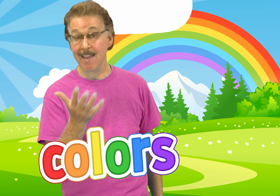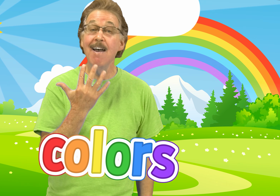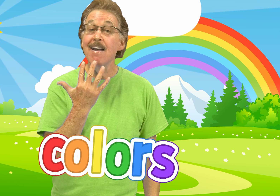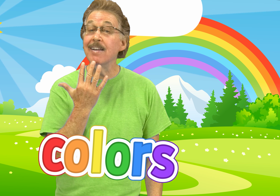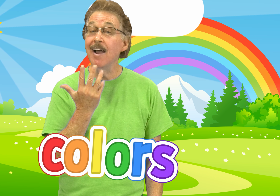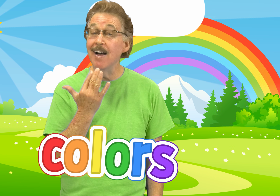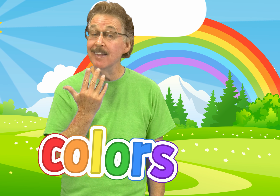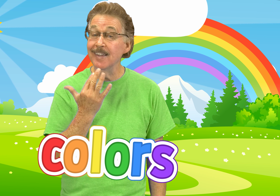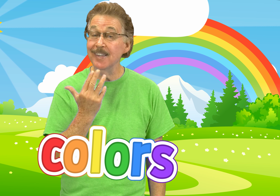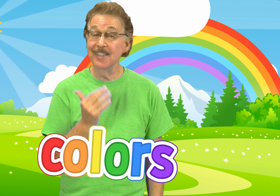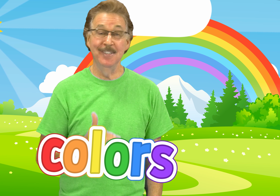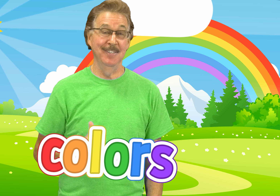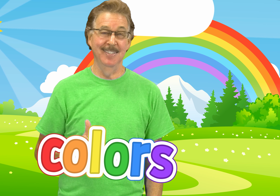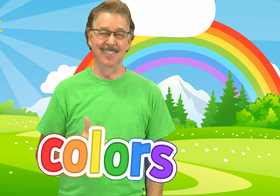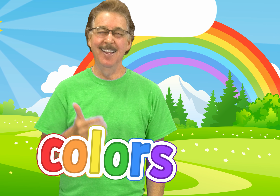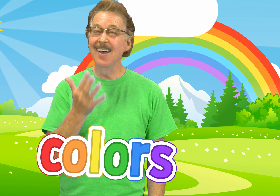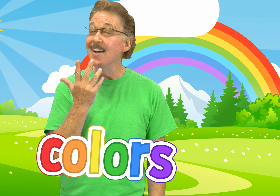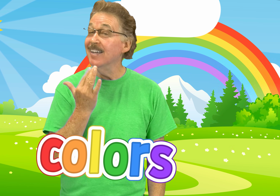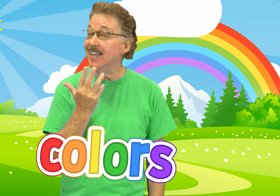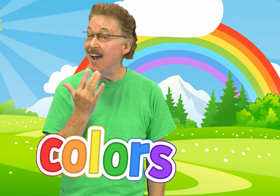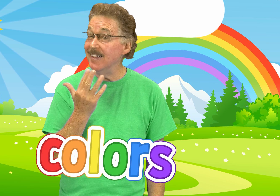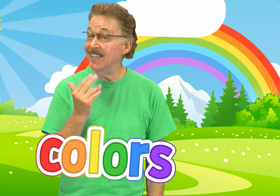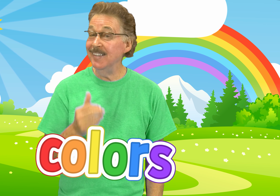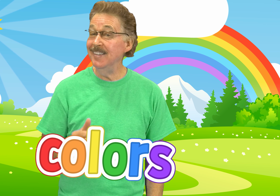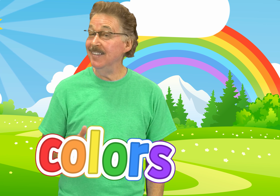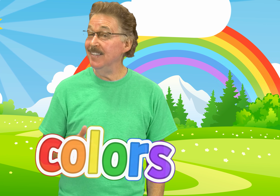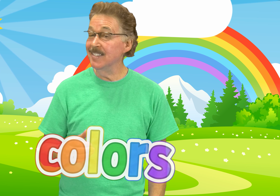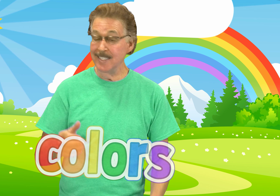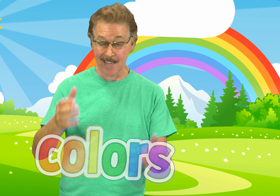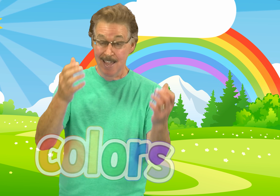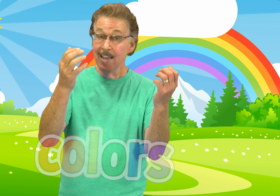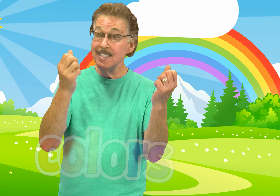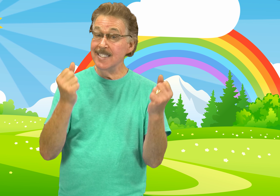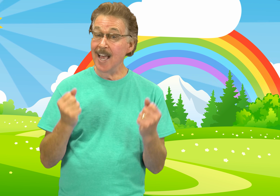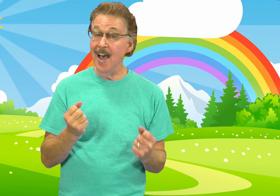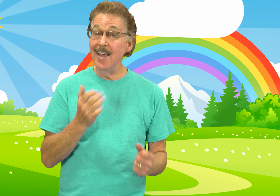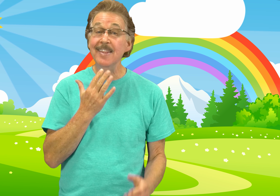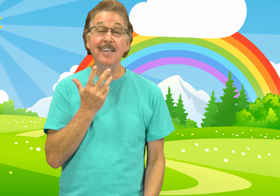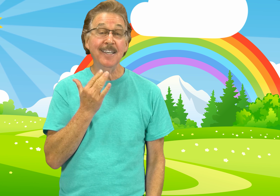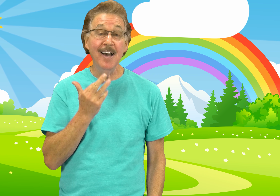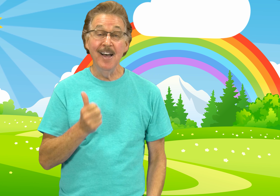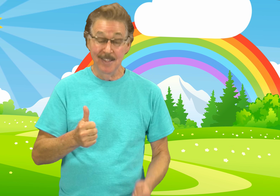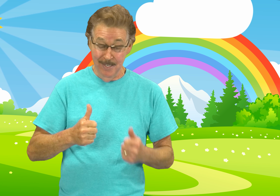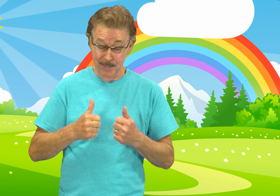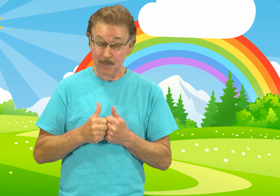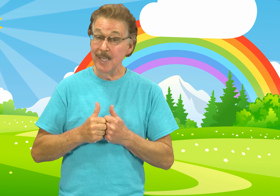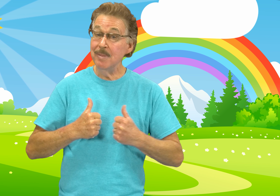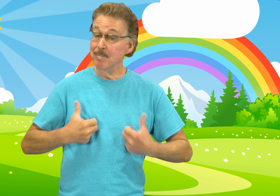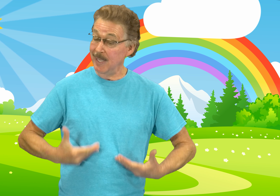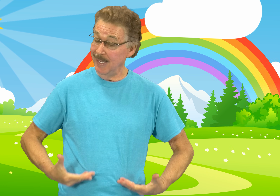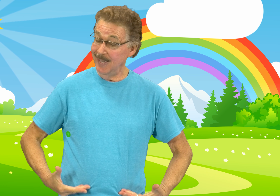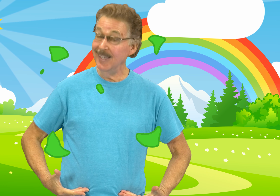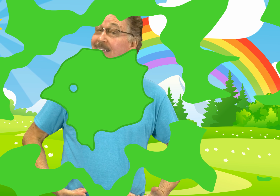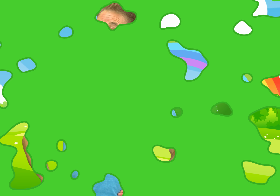Colors, colors sign the colors with me